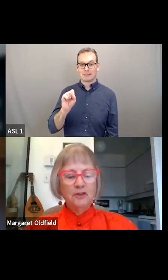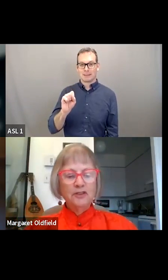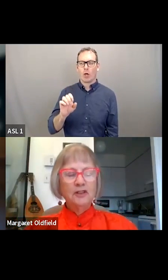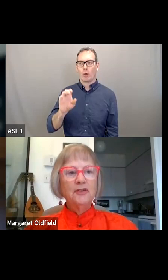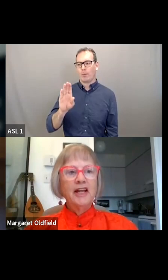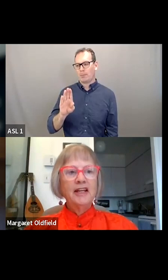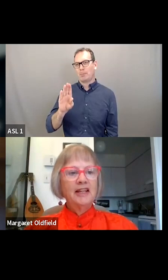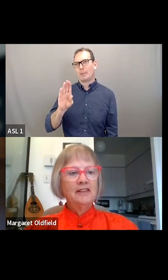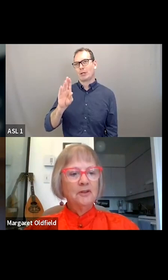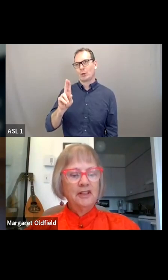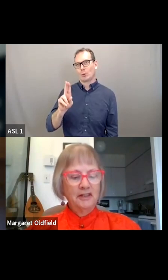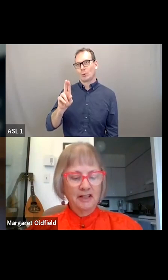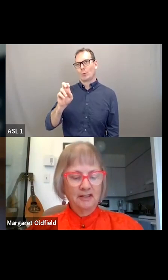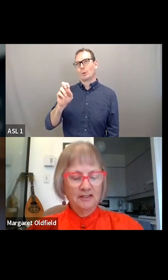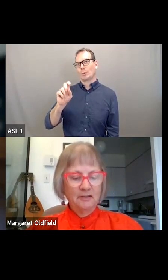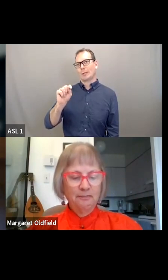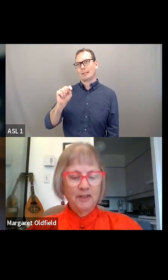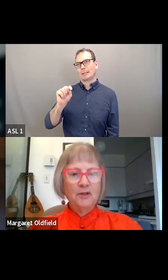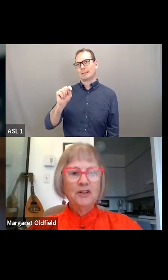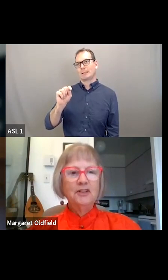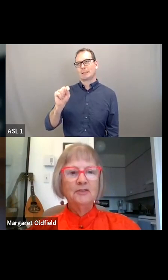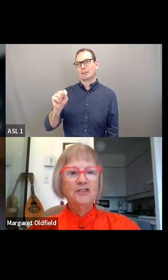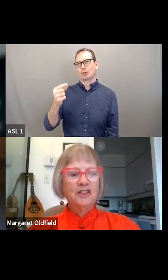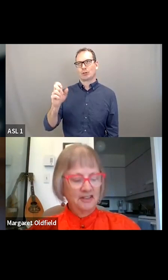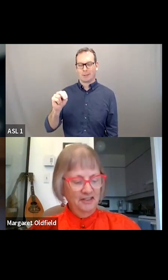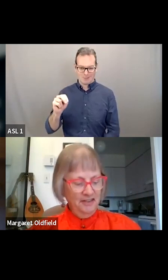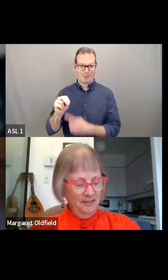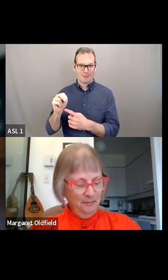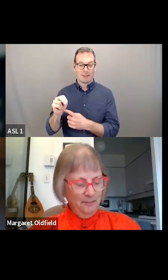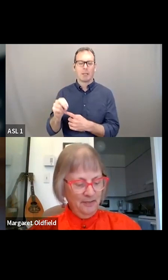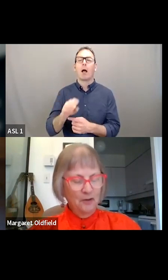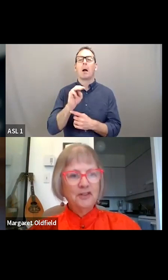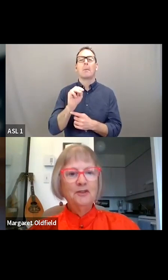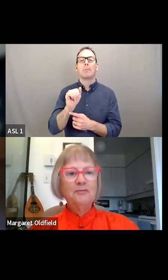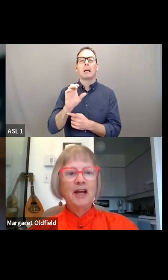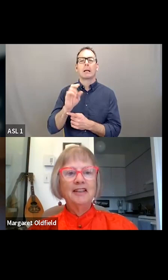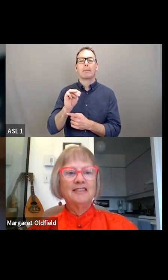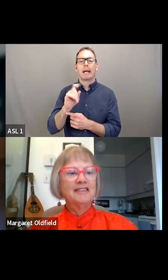Wilfrid Laurier and Lauri and York University over to you Alex